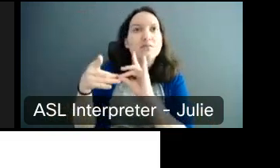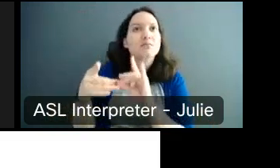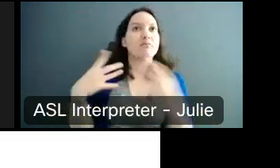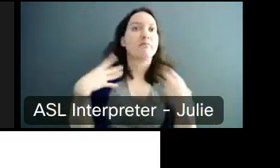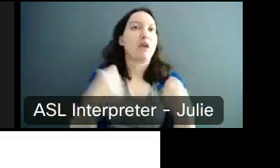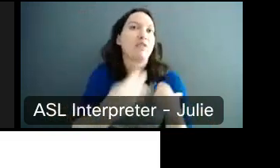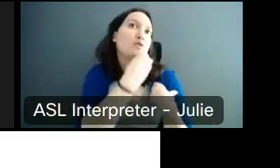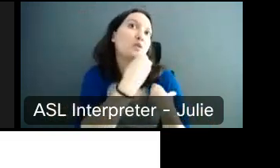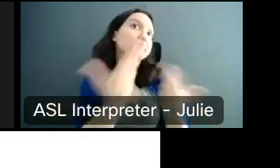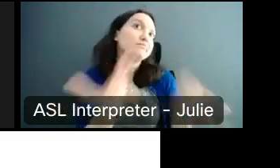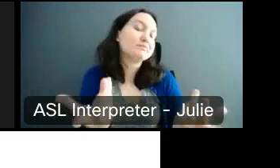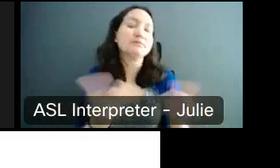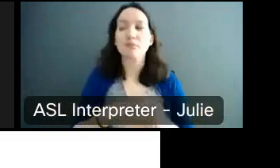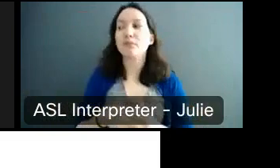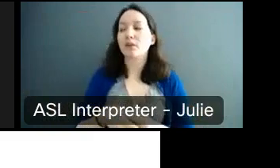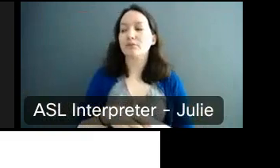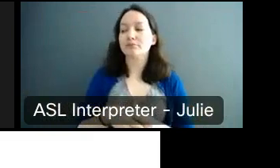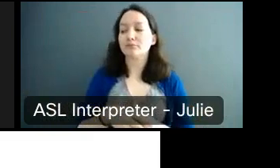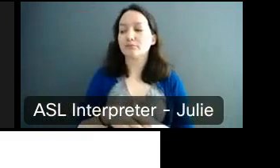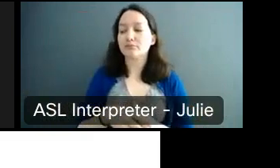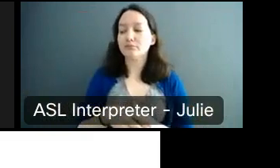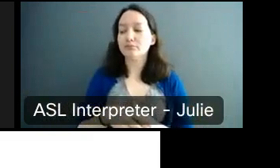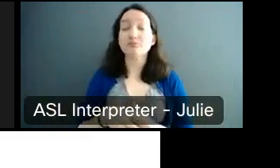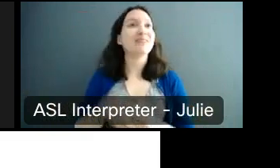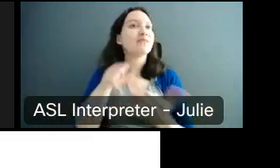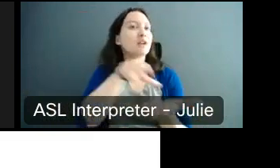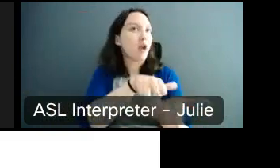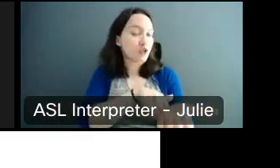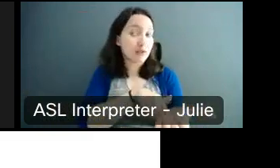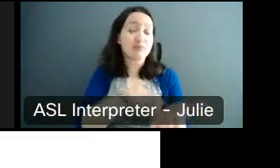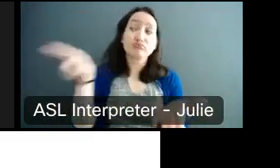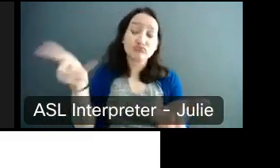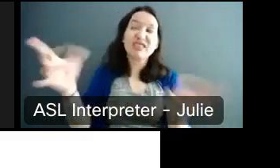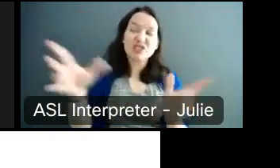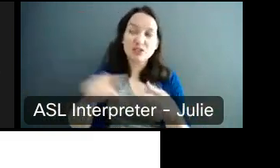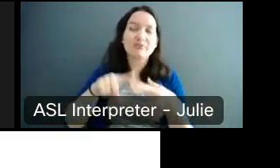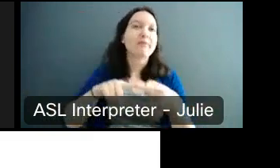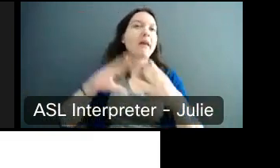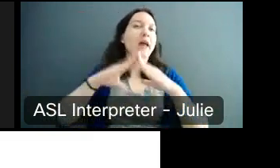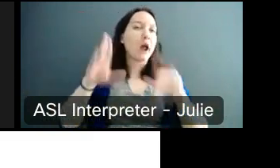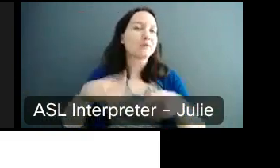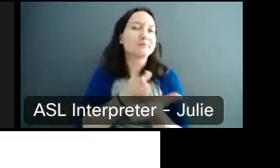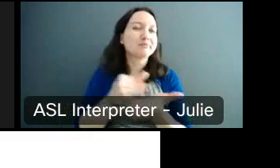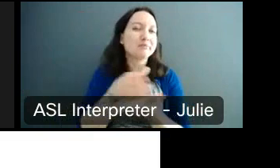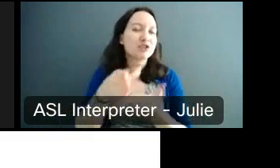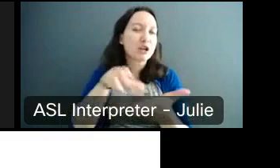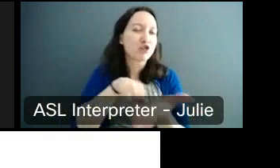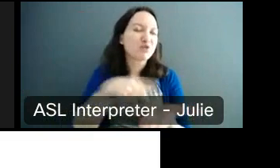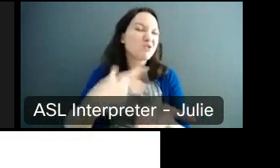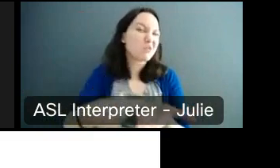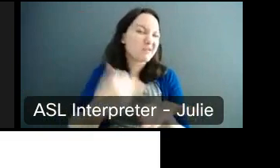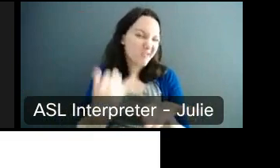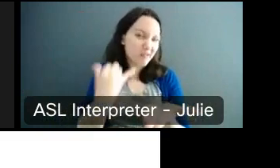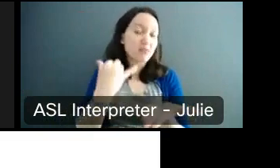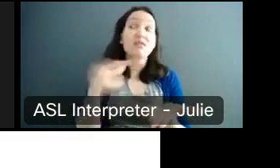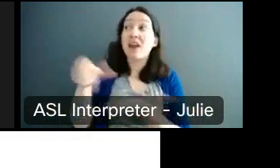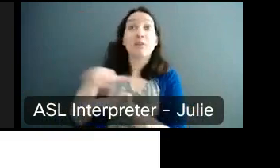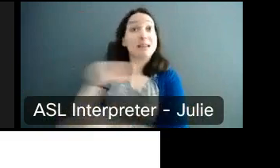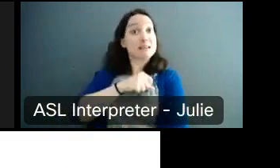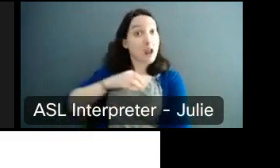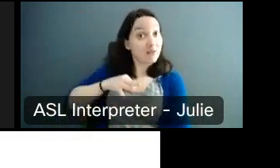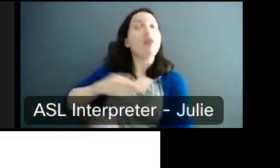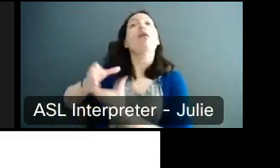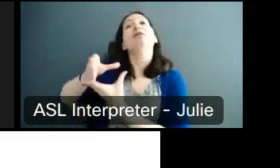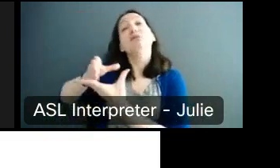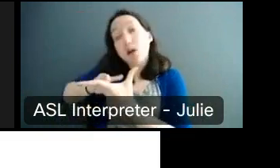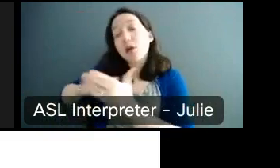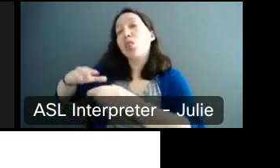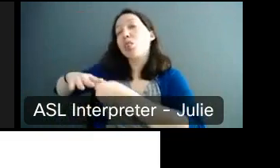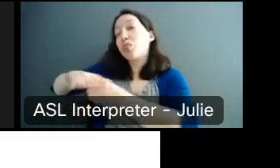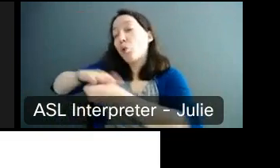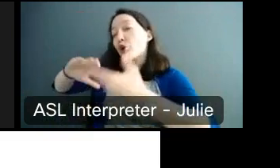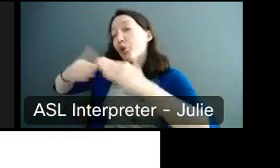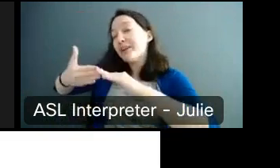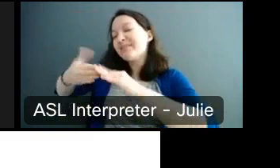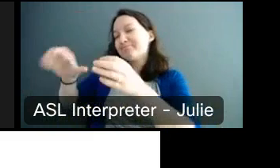Right and we, you know, we have contracts with you, we have our housing navigation contract we're going to talk about today, you know, they have paid staff, but certainly some, the more local a community based organization is sometimes.